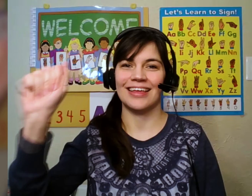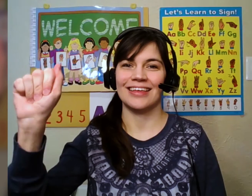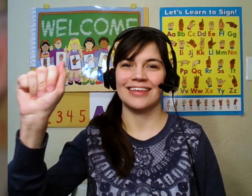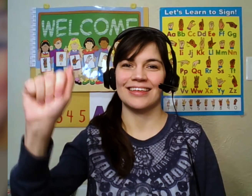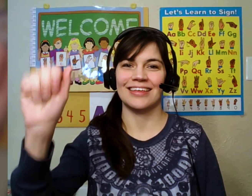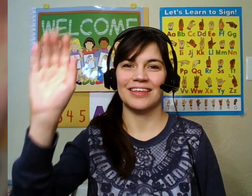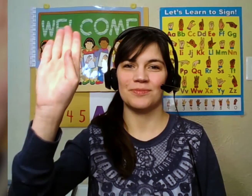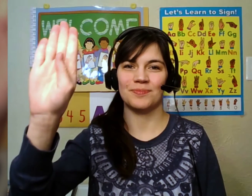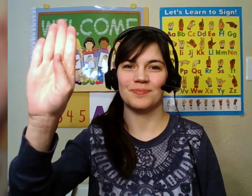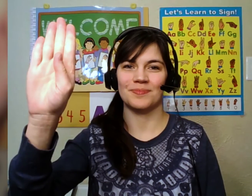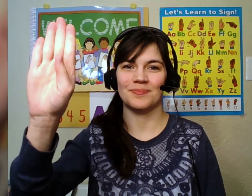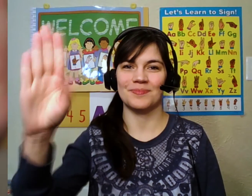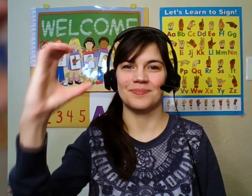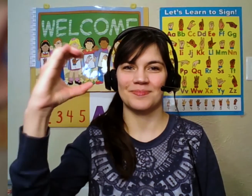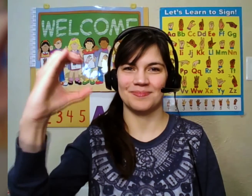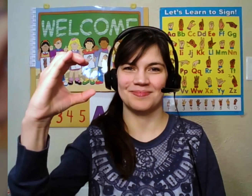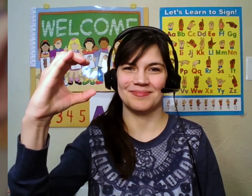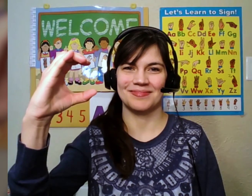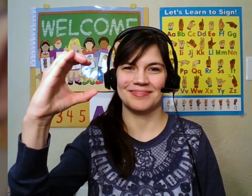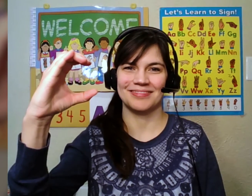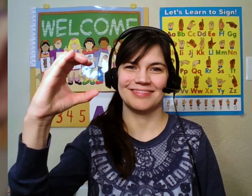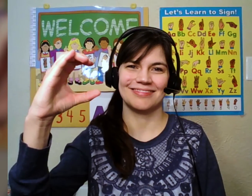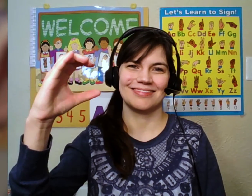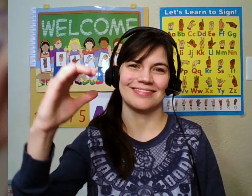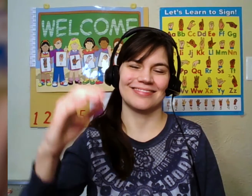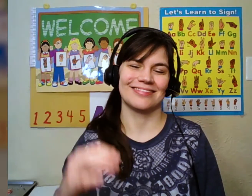A B C